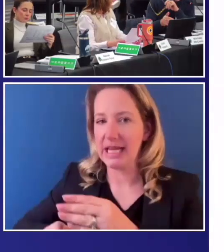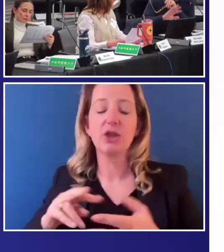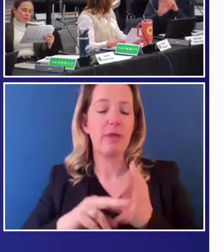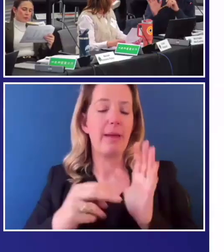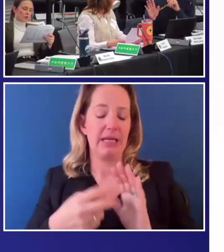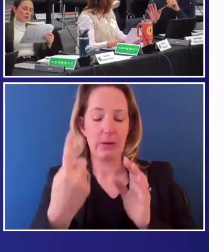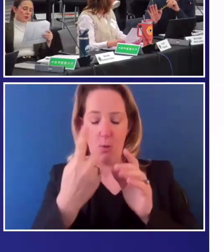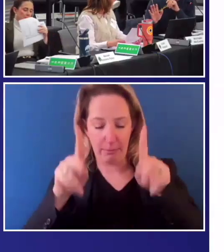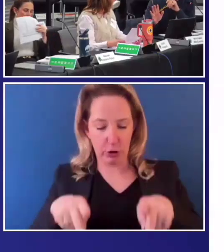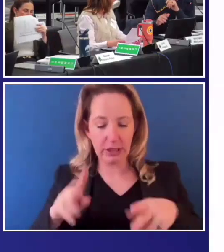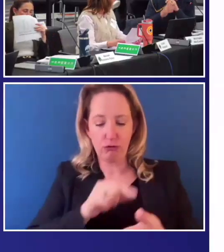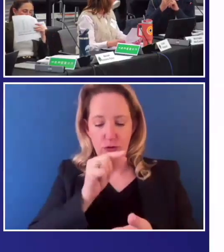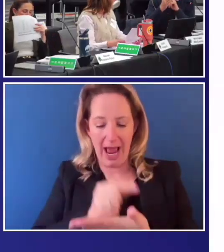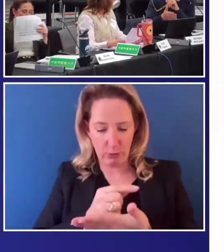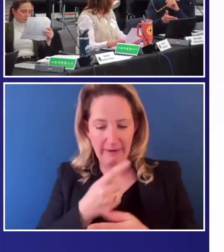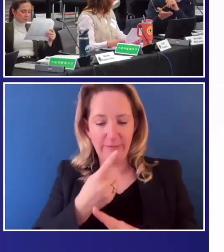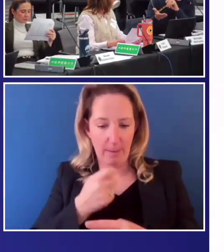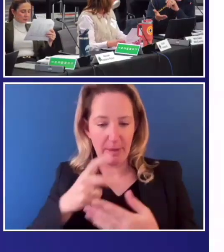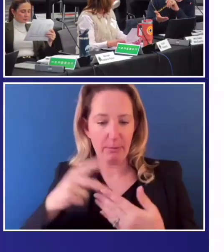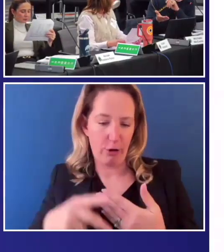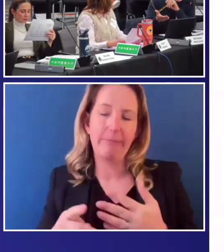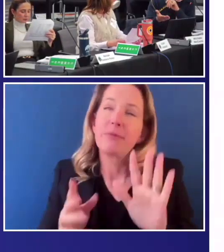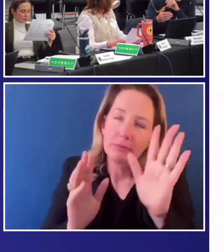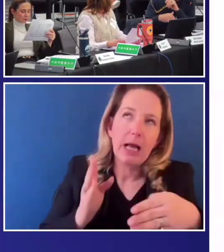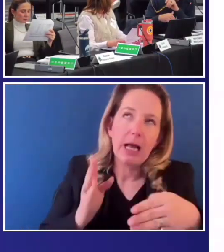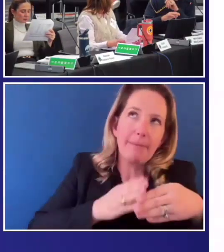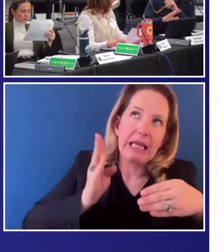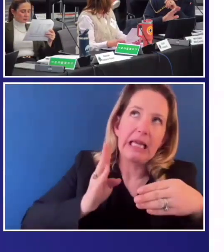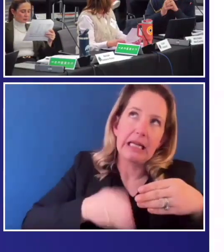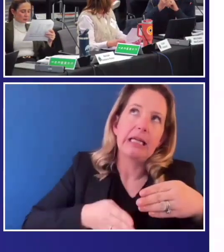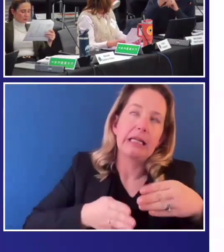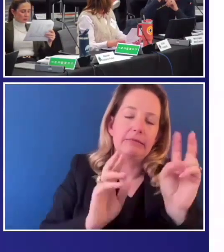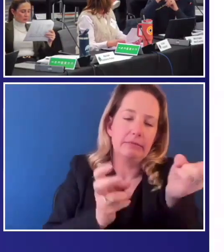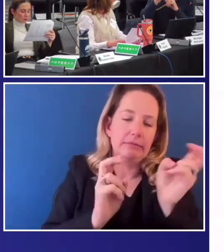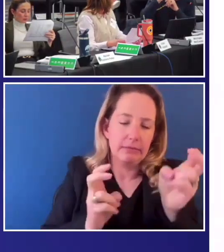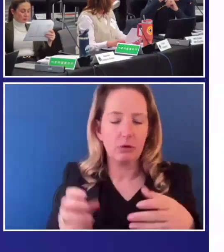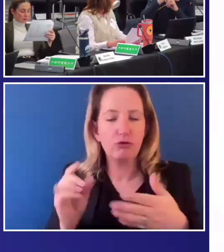however we define completers, but they've graduated from the program. And just so -- you know,